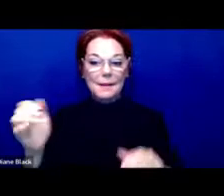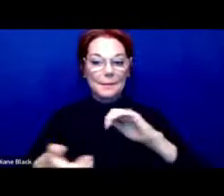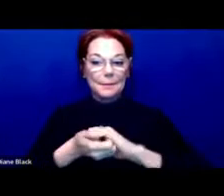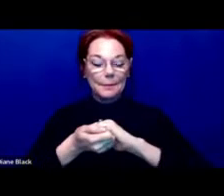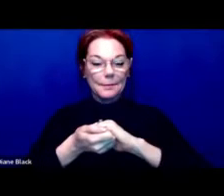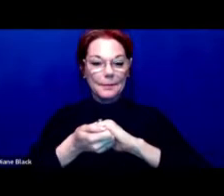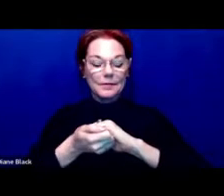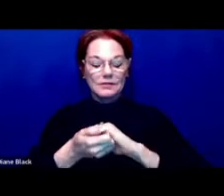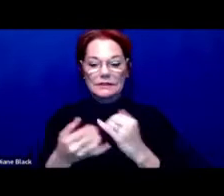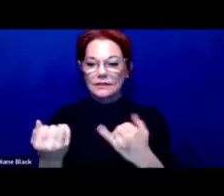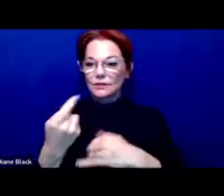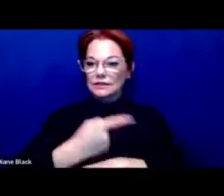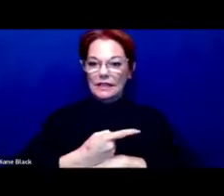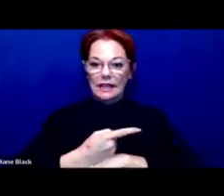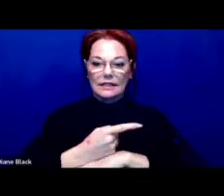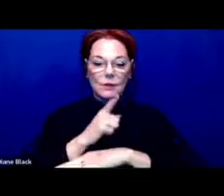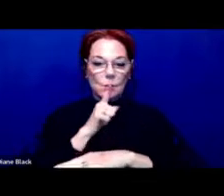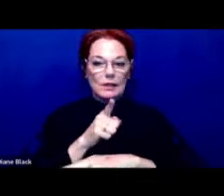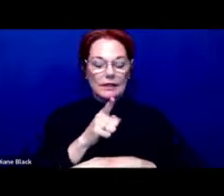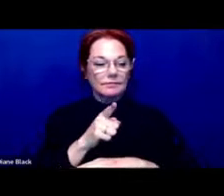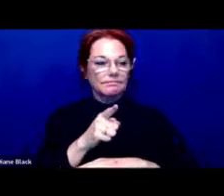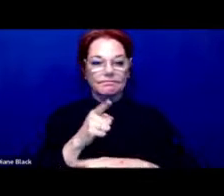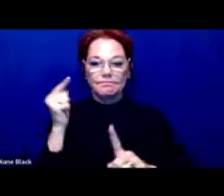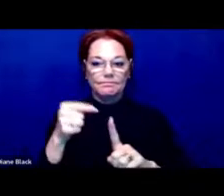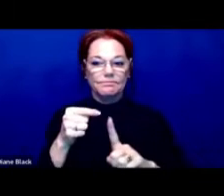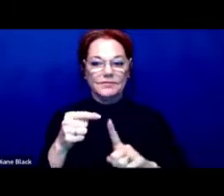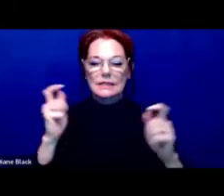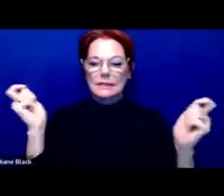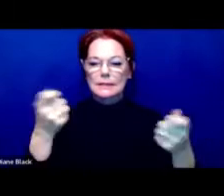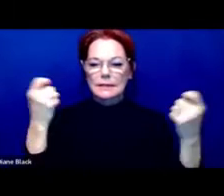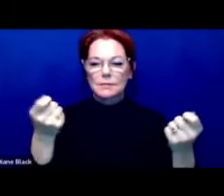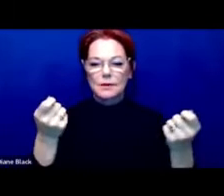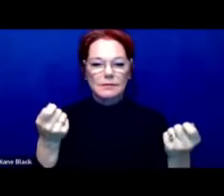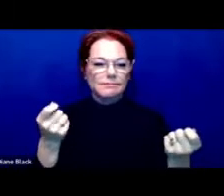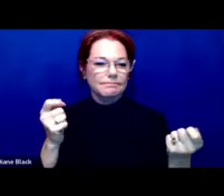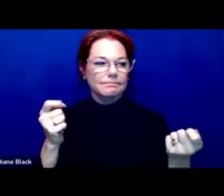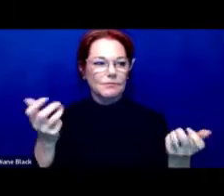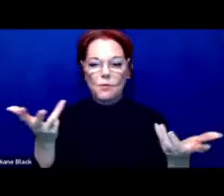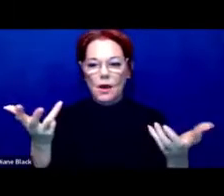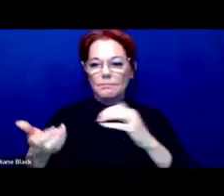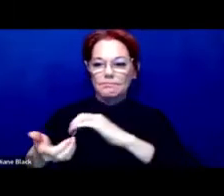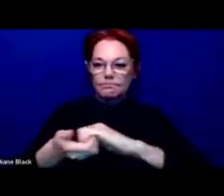is really all about celebrating our shared partnership, and recommitting ourselves to our